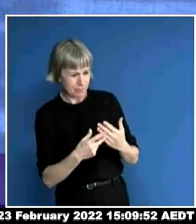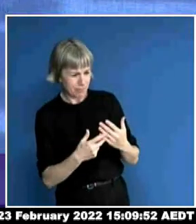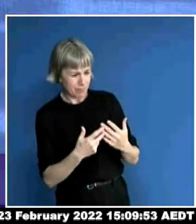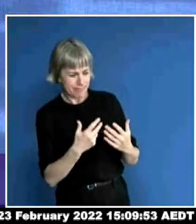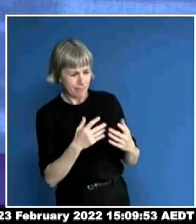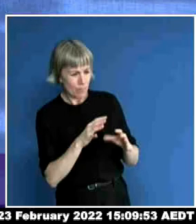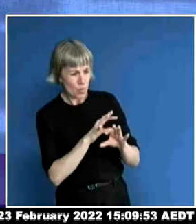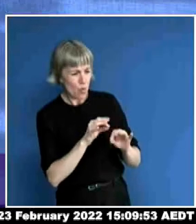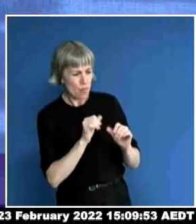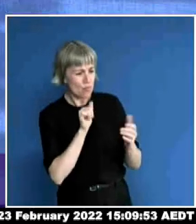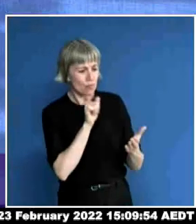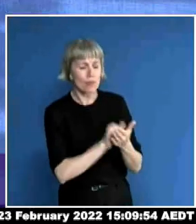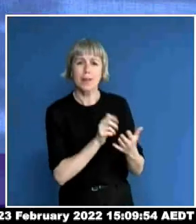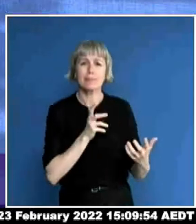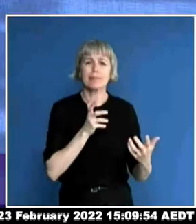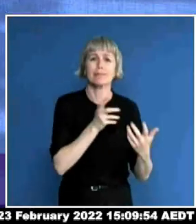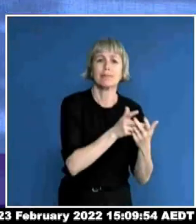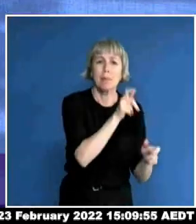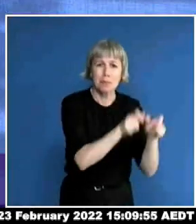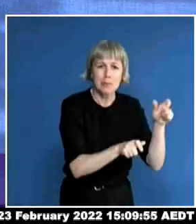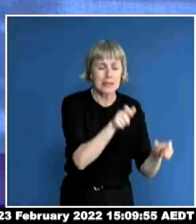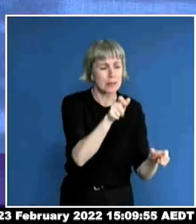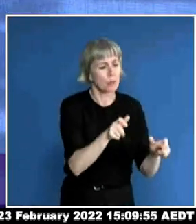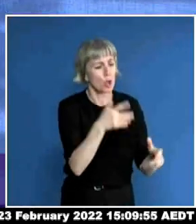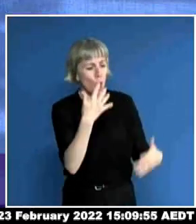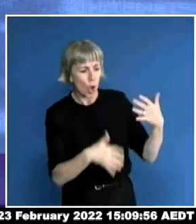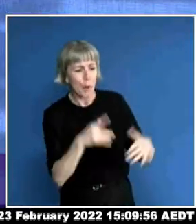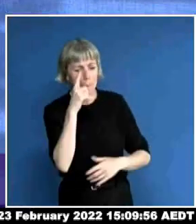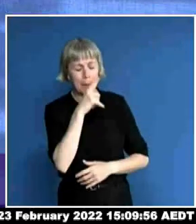And you have given the Royal Commission a copy of your resignation email.